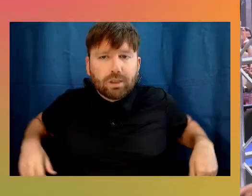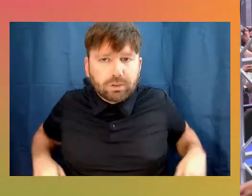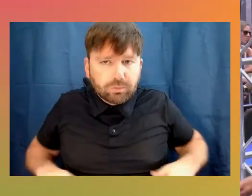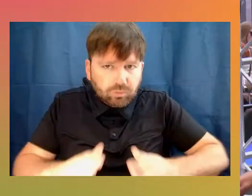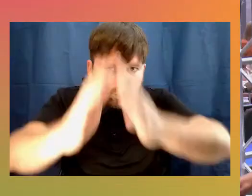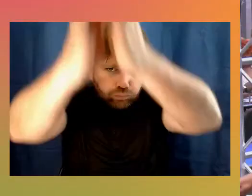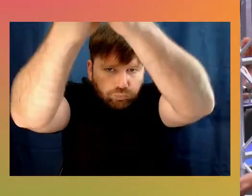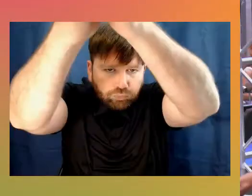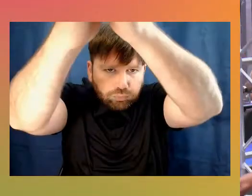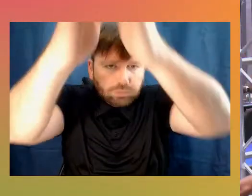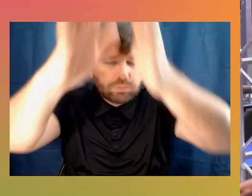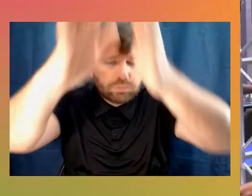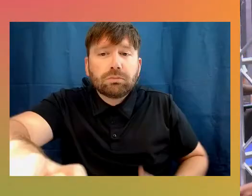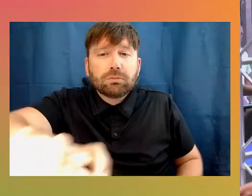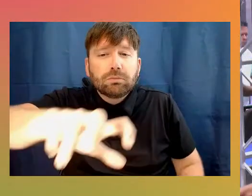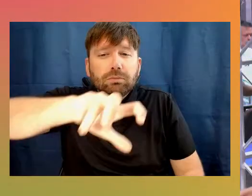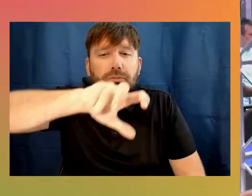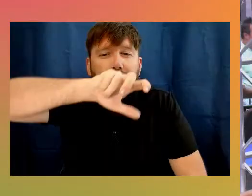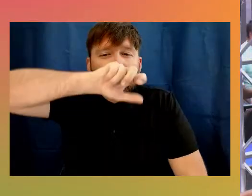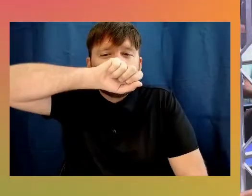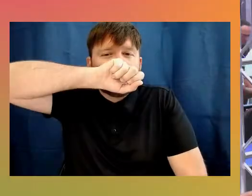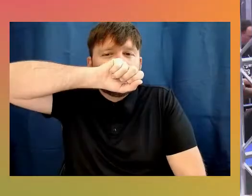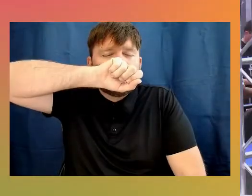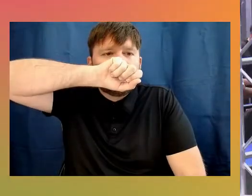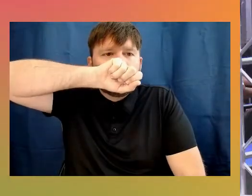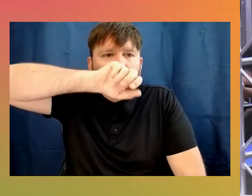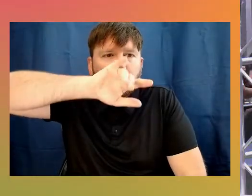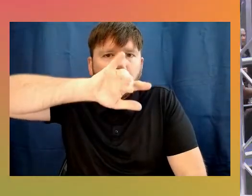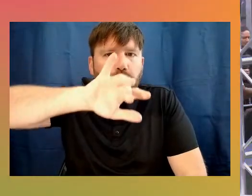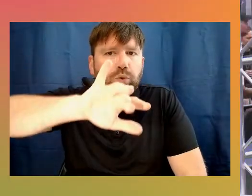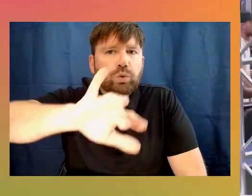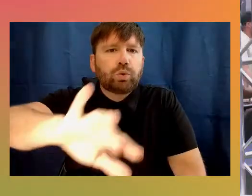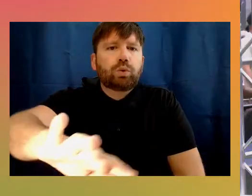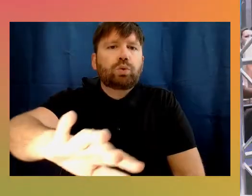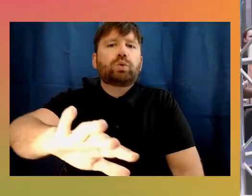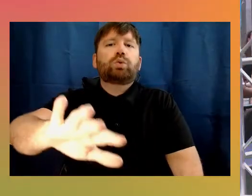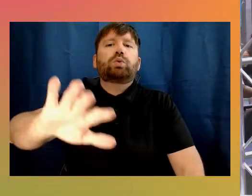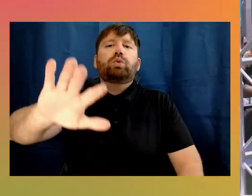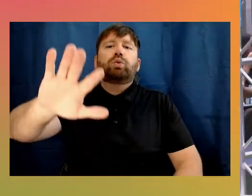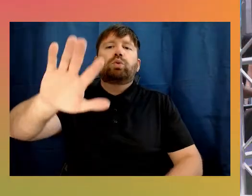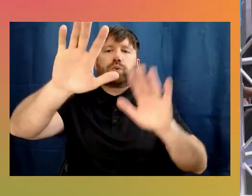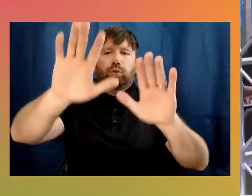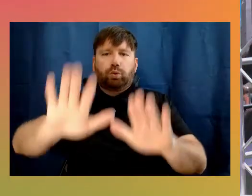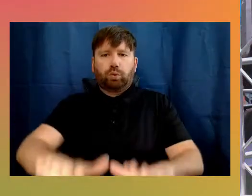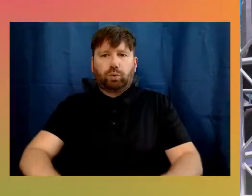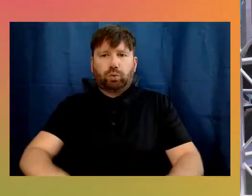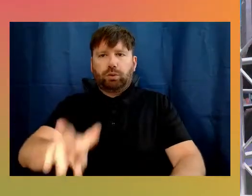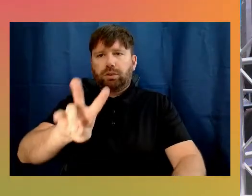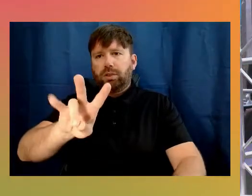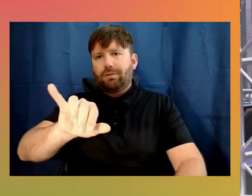FOR SOMETHING MORE, REACH THE